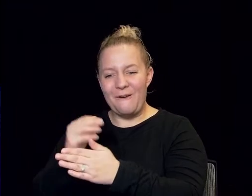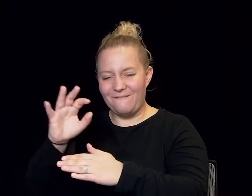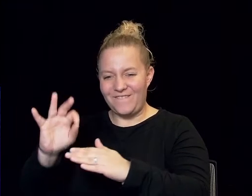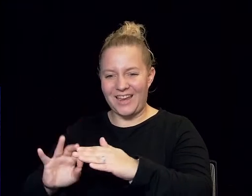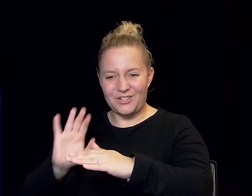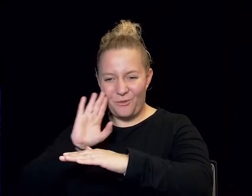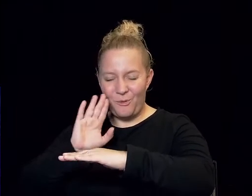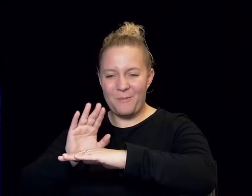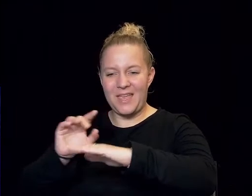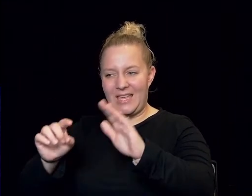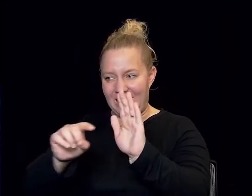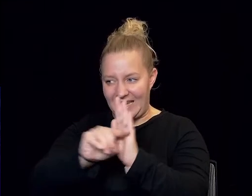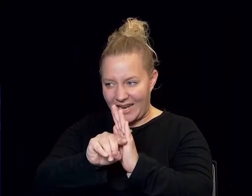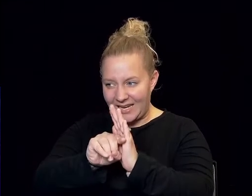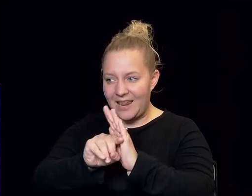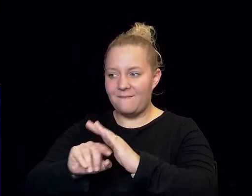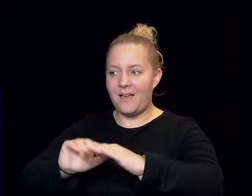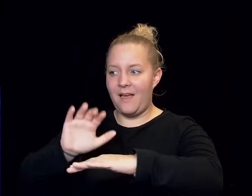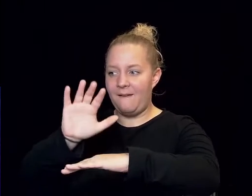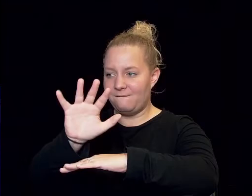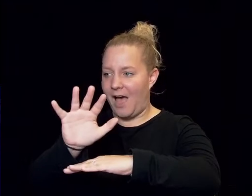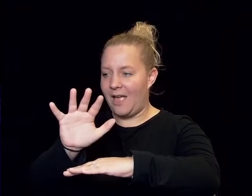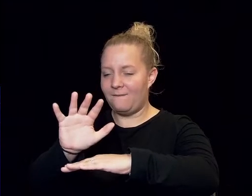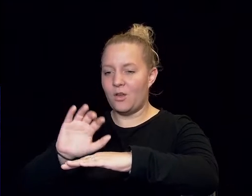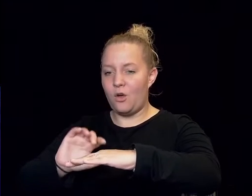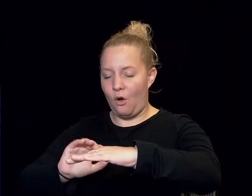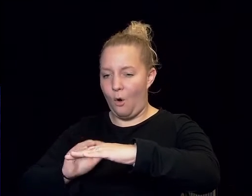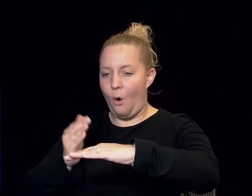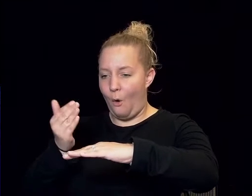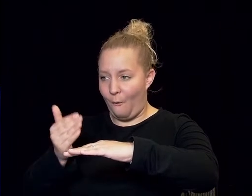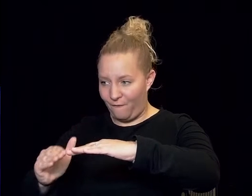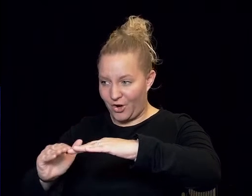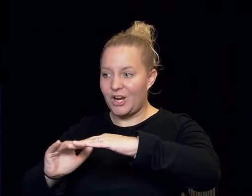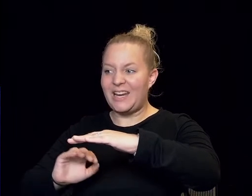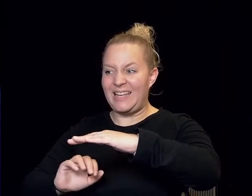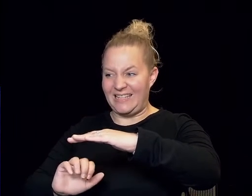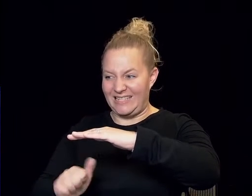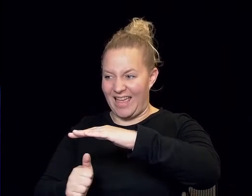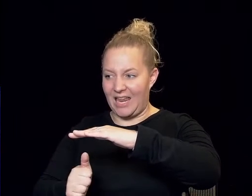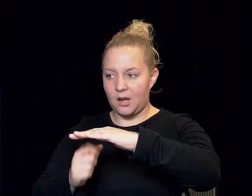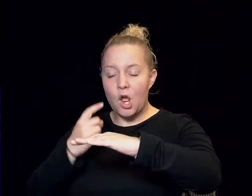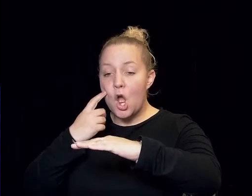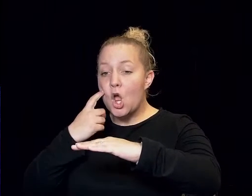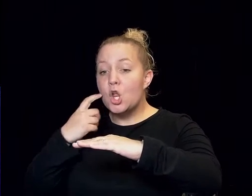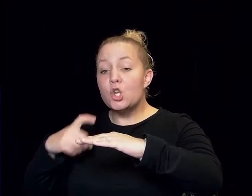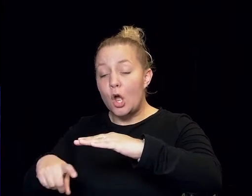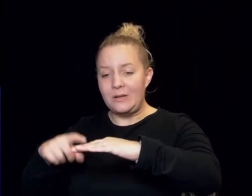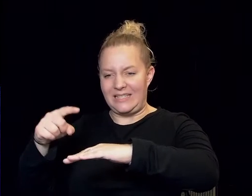5/10. And notice that I put that negative up in the numerator because remember, we want